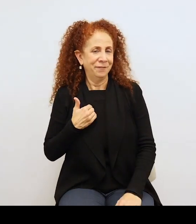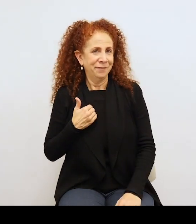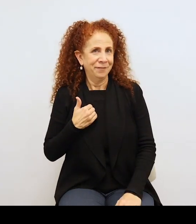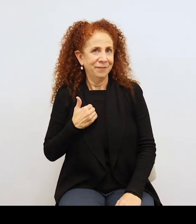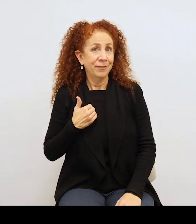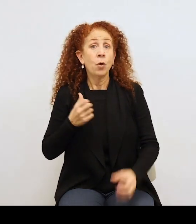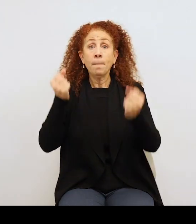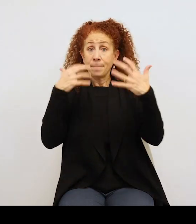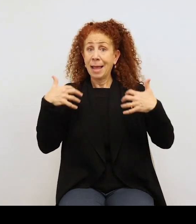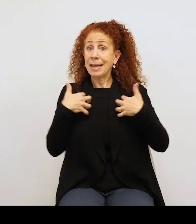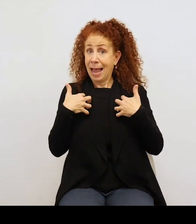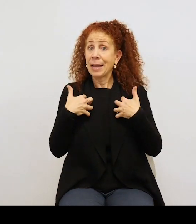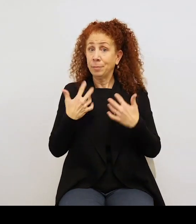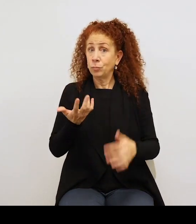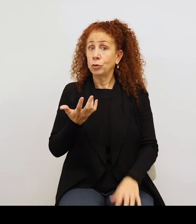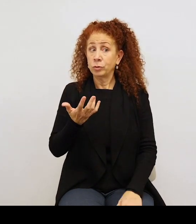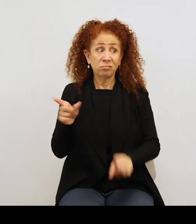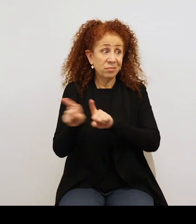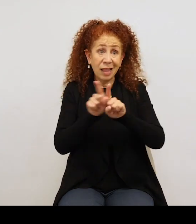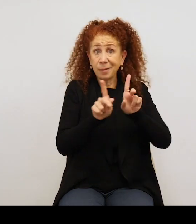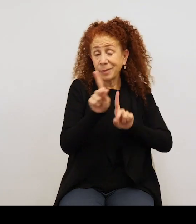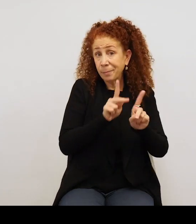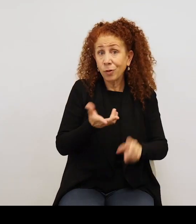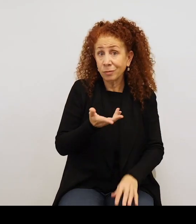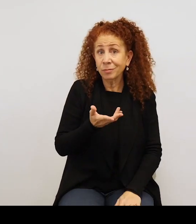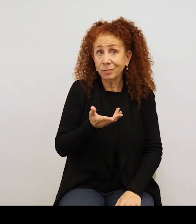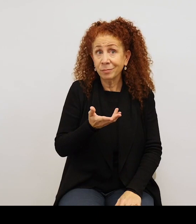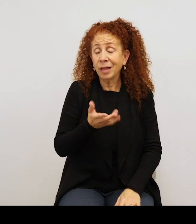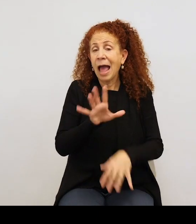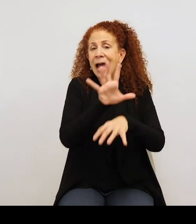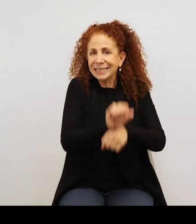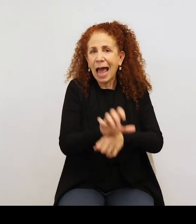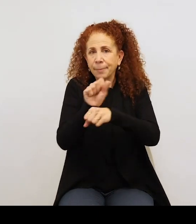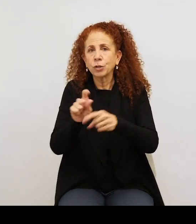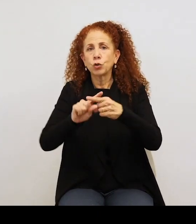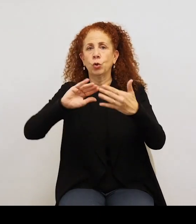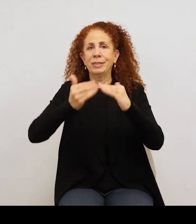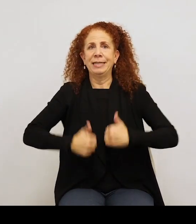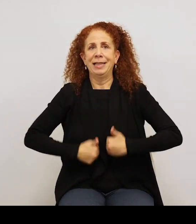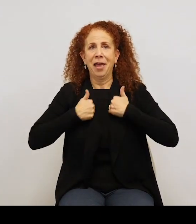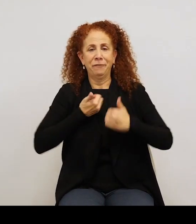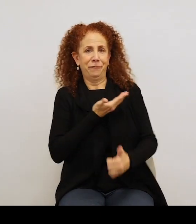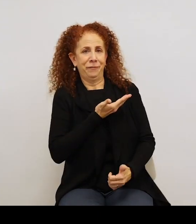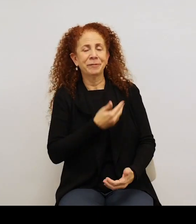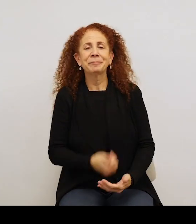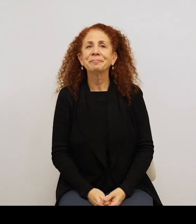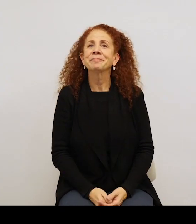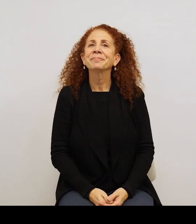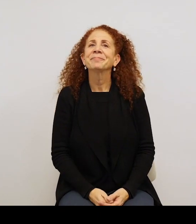So many animals, just as people, have adapted to urban life.